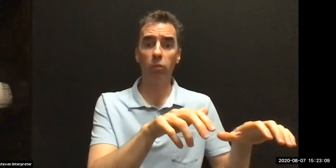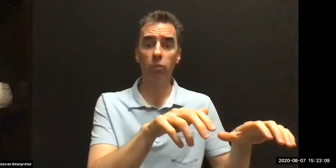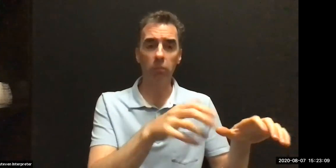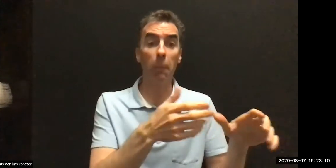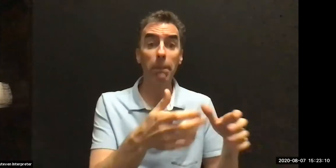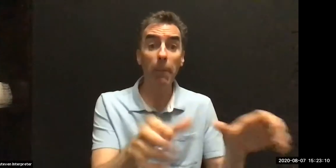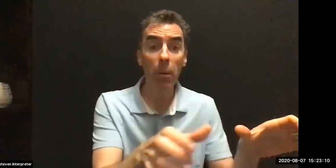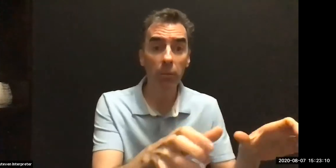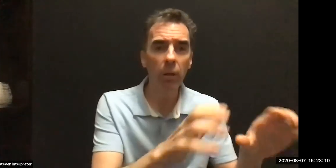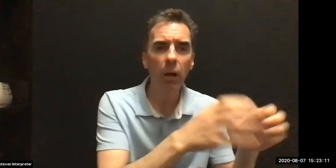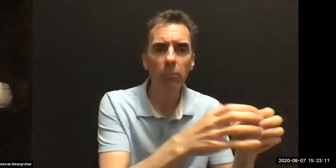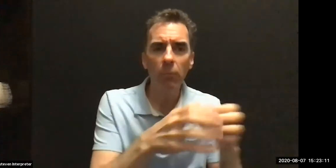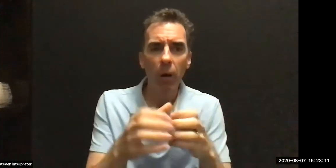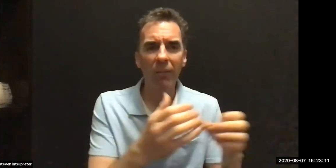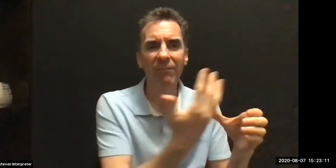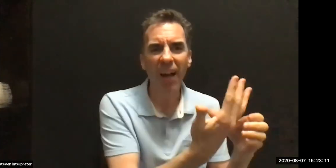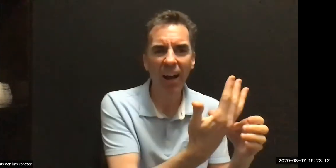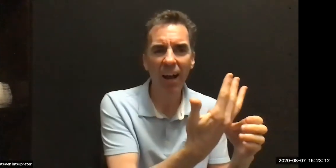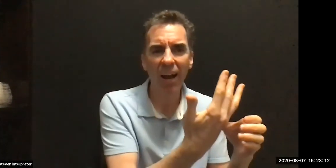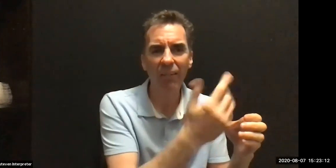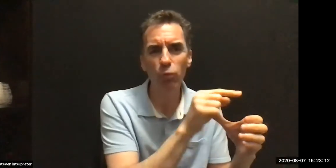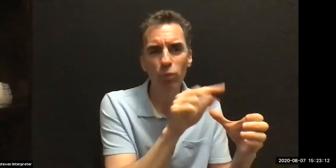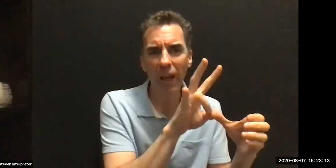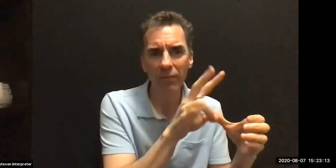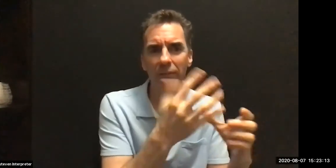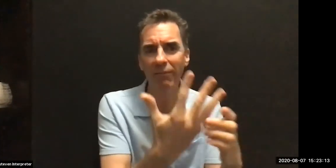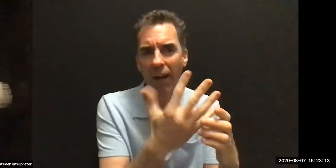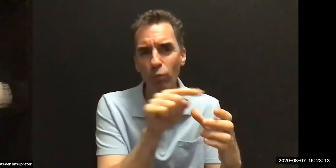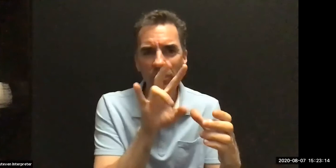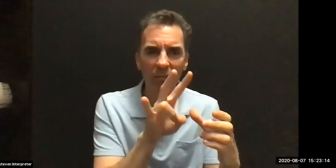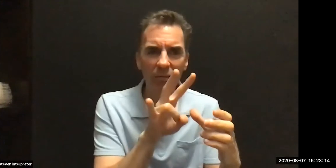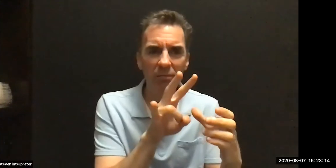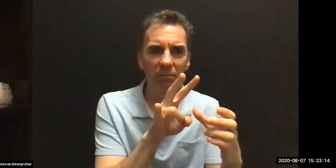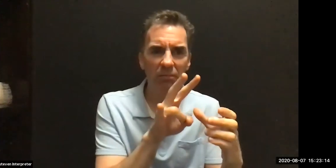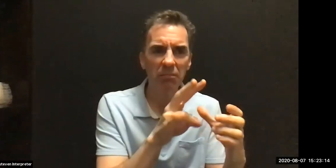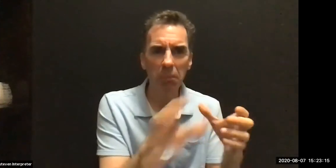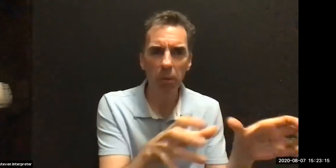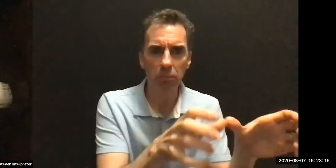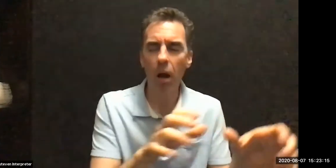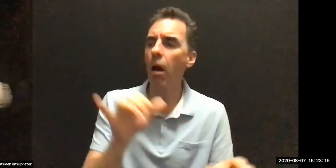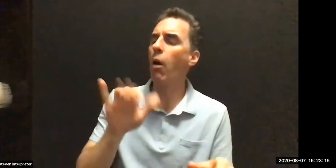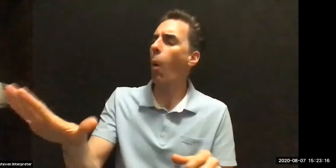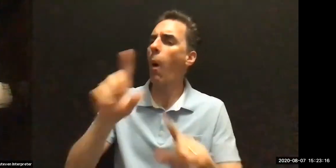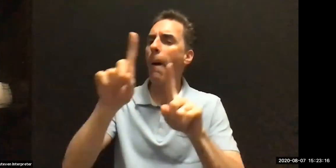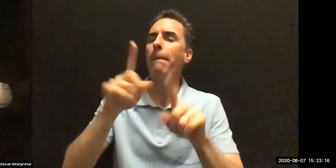Channelle Charest: And five to 70 and what is the desired goal, like what is, what is the best outcome in that situation.